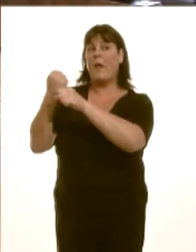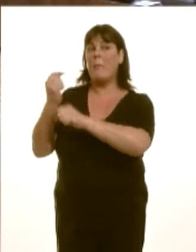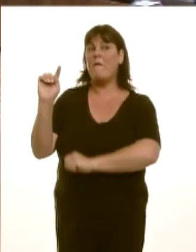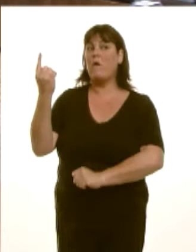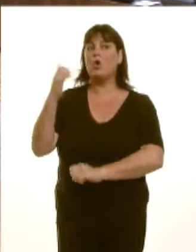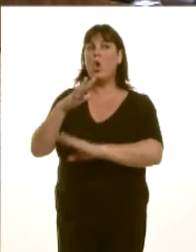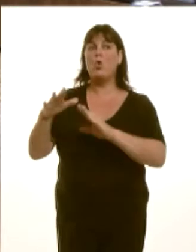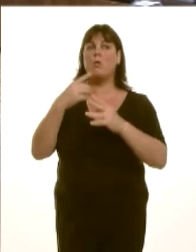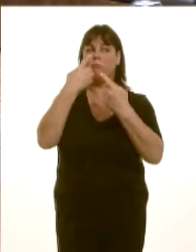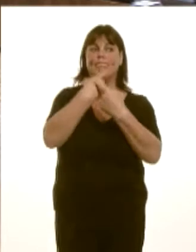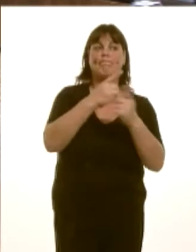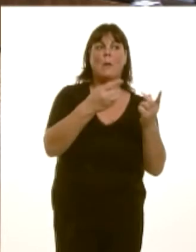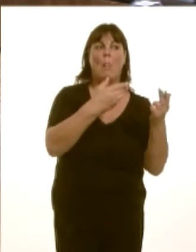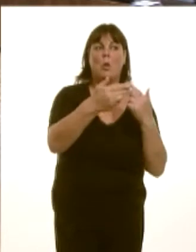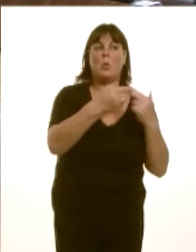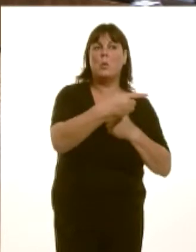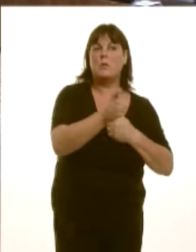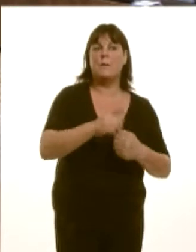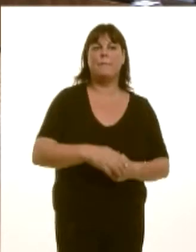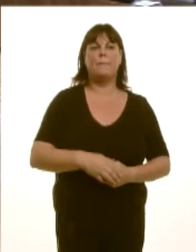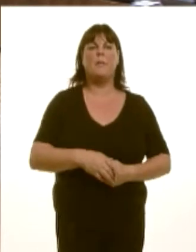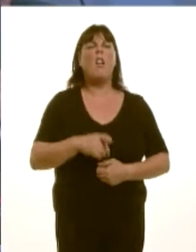Davies: It is the usual flippancy and arrogance that we see from this First Minister.